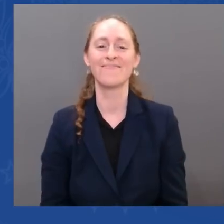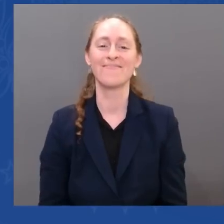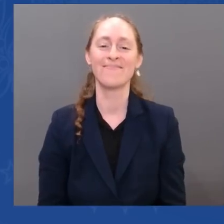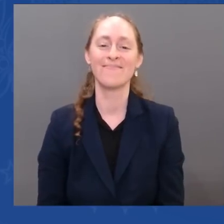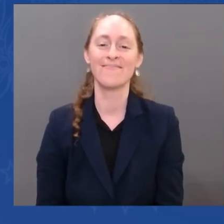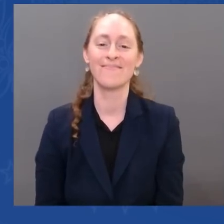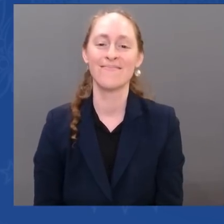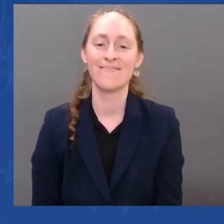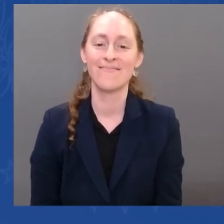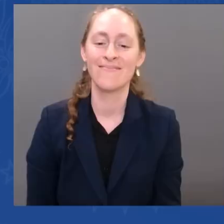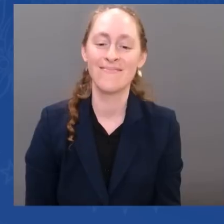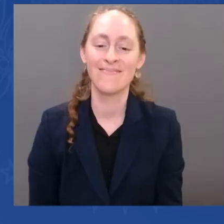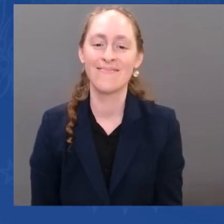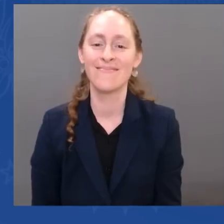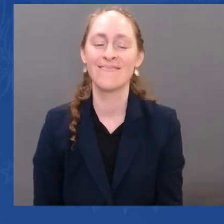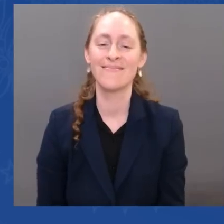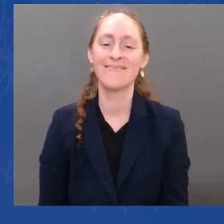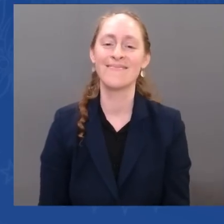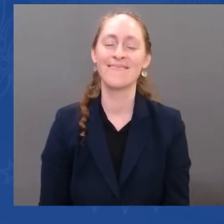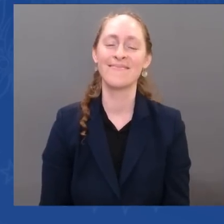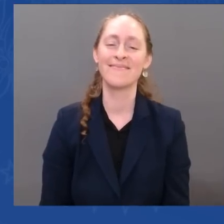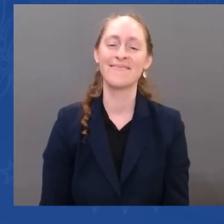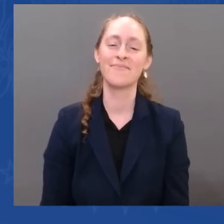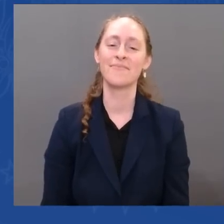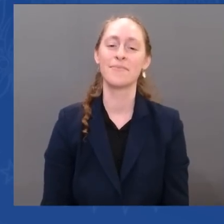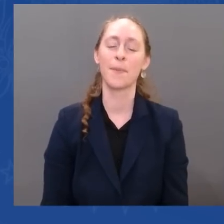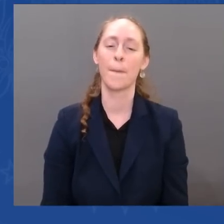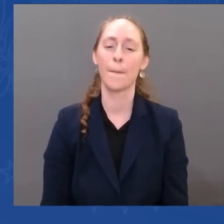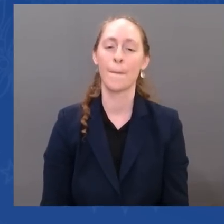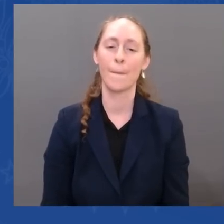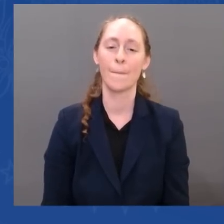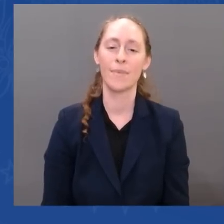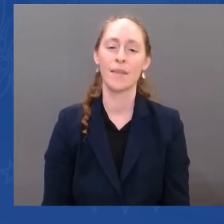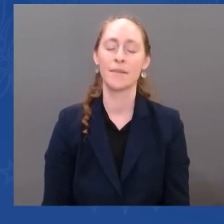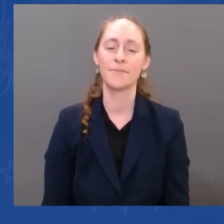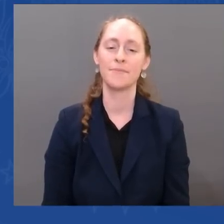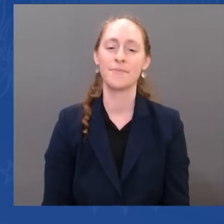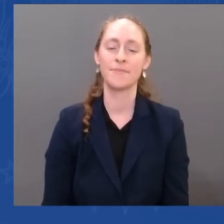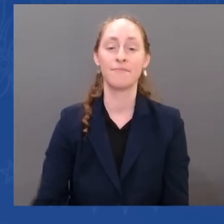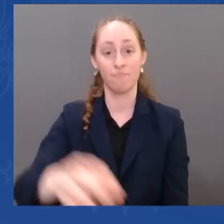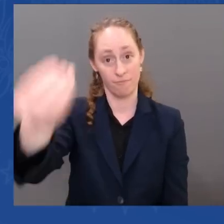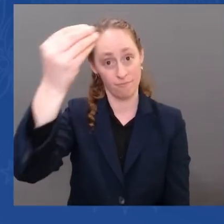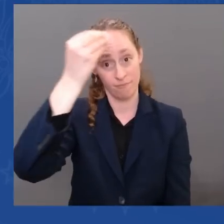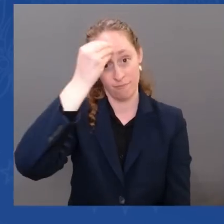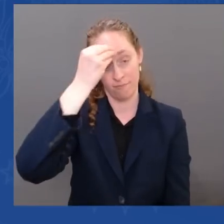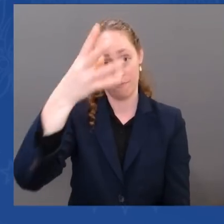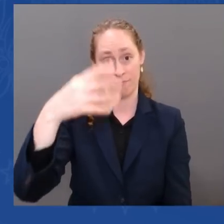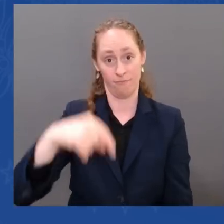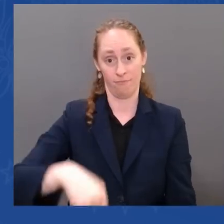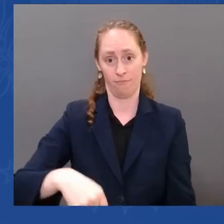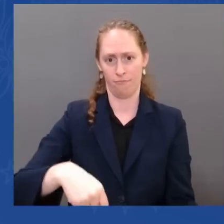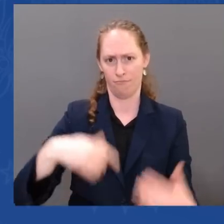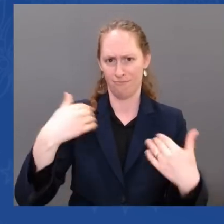is an unforgettable honor to the Greek American community. Thank you, Mr. President.